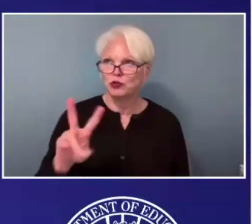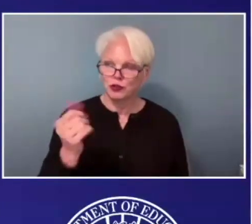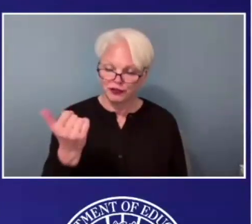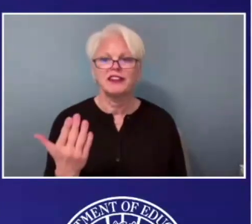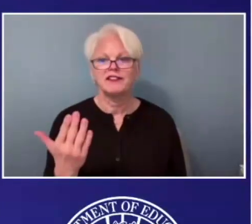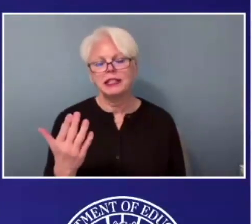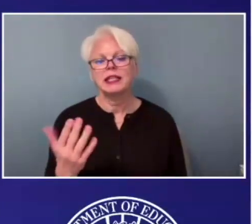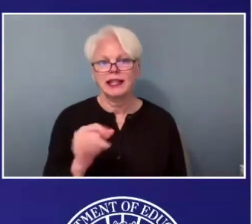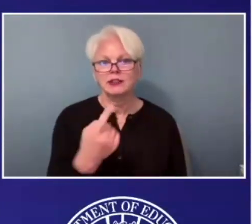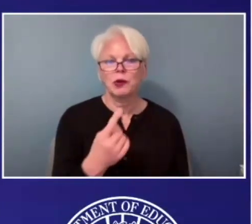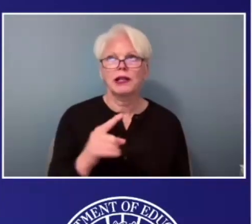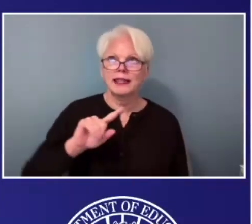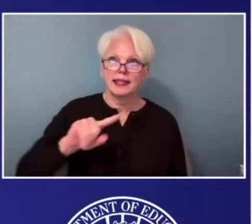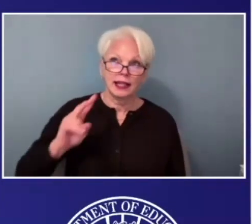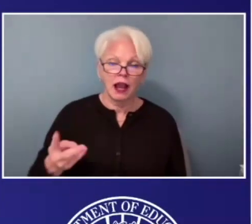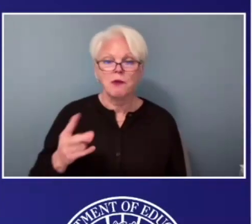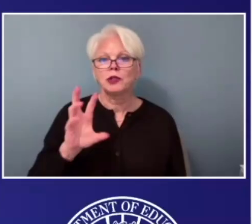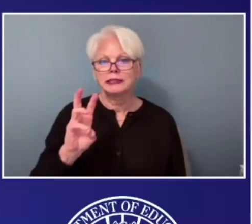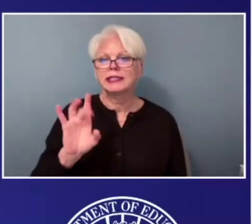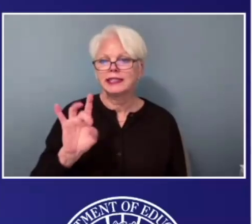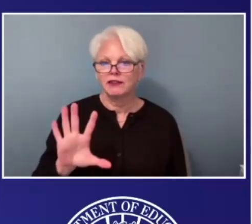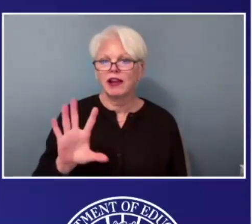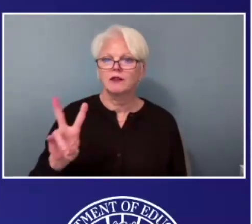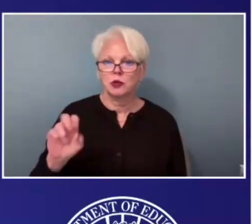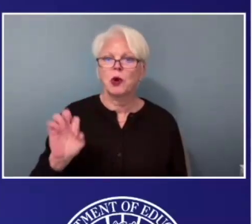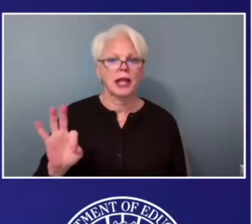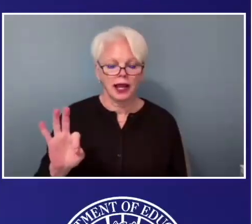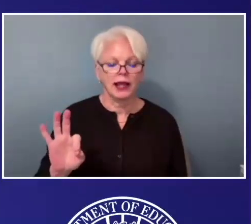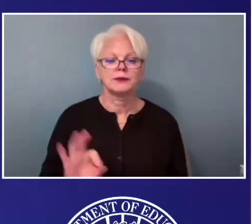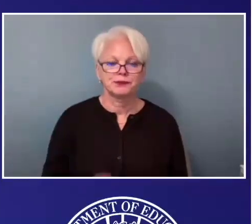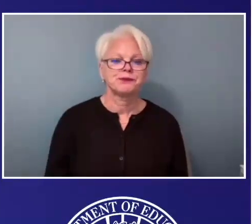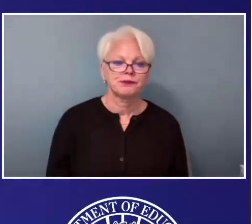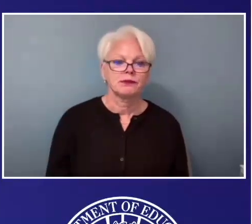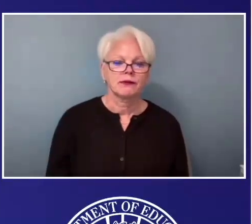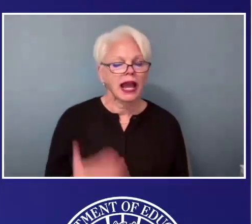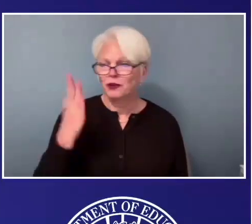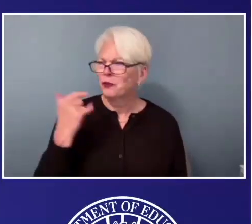And then a couple in 685.209. I don't know why I said 219.